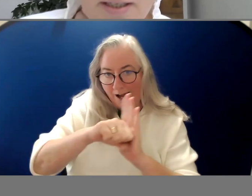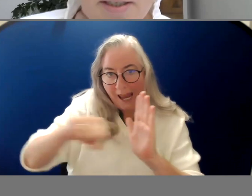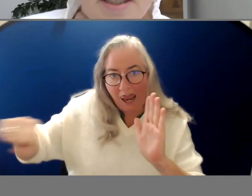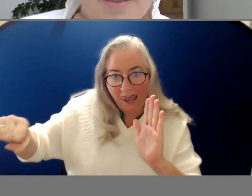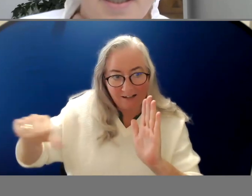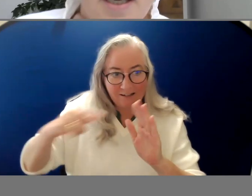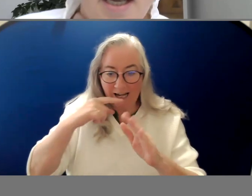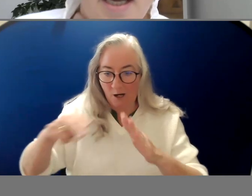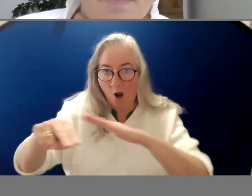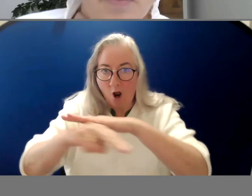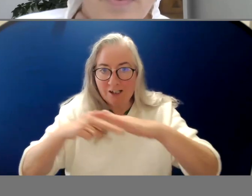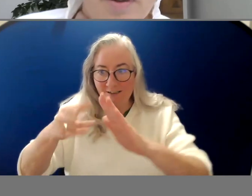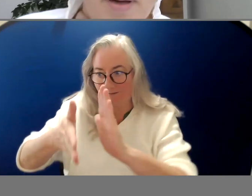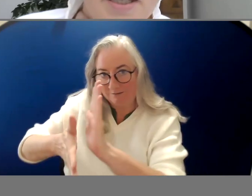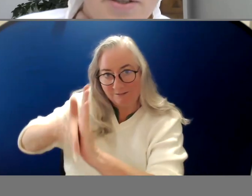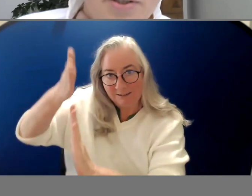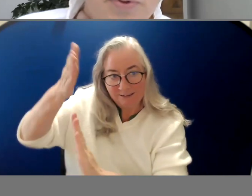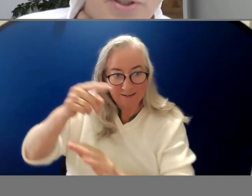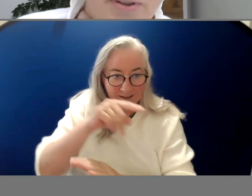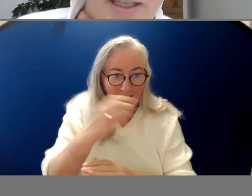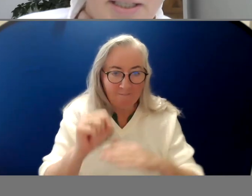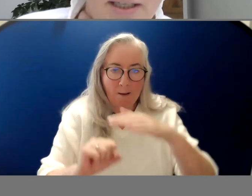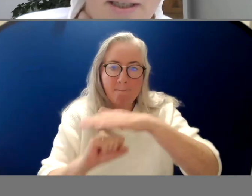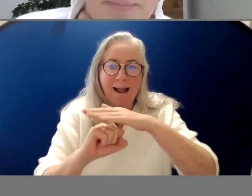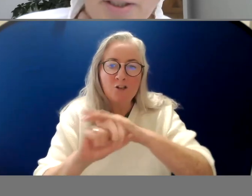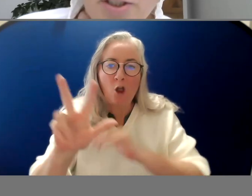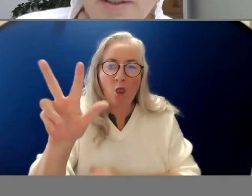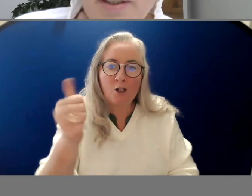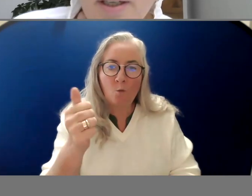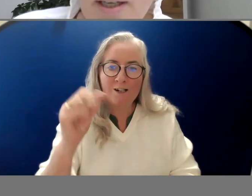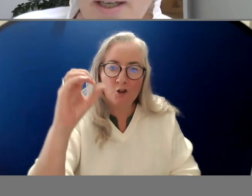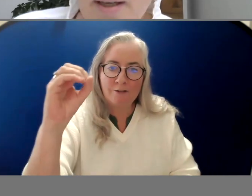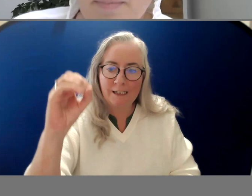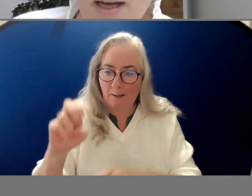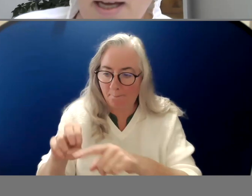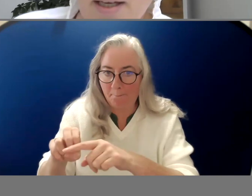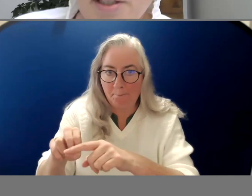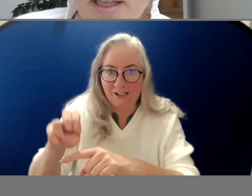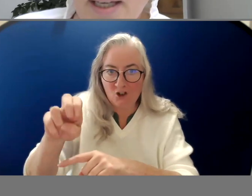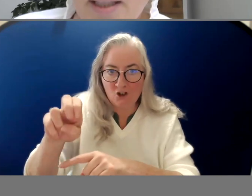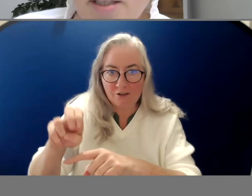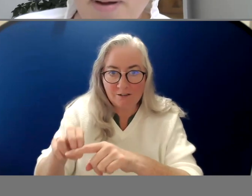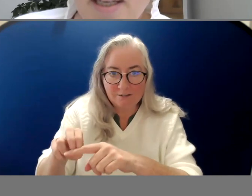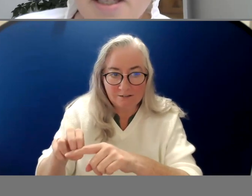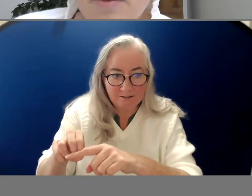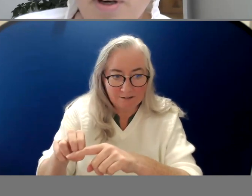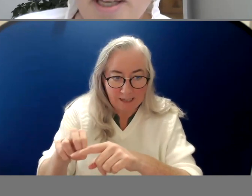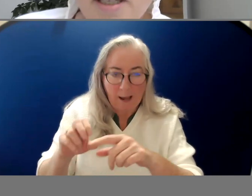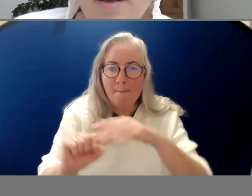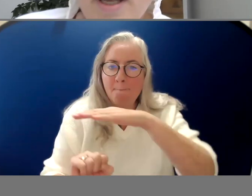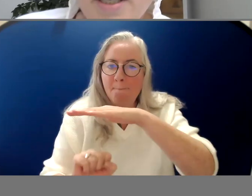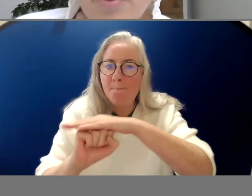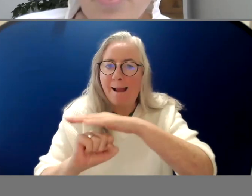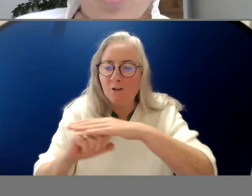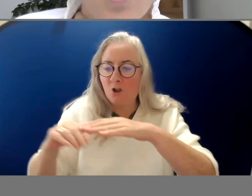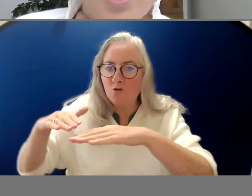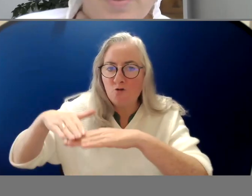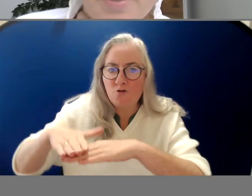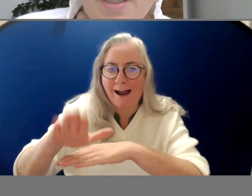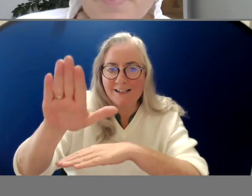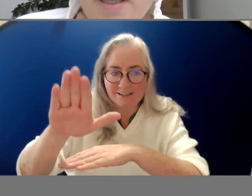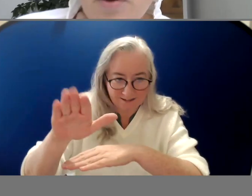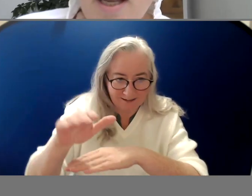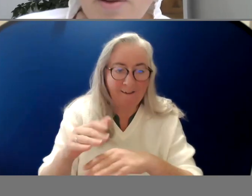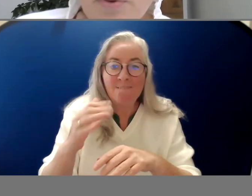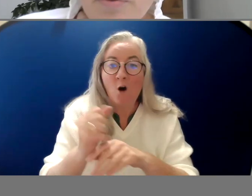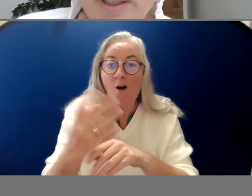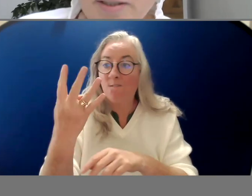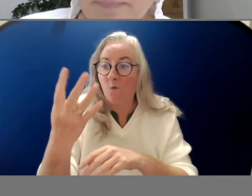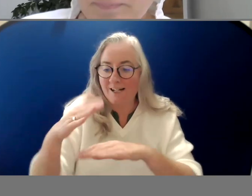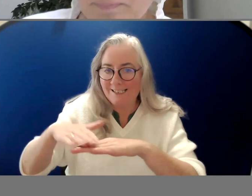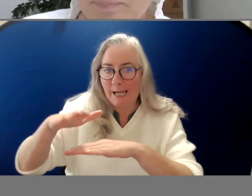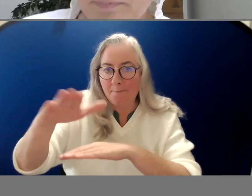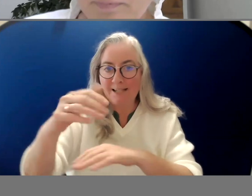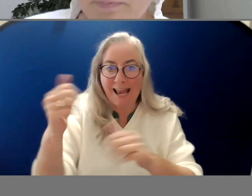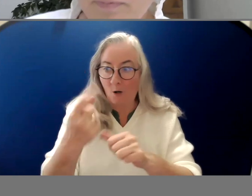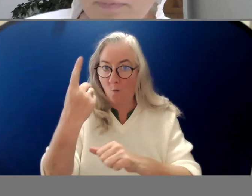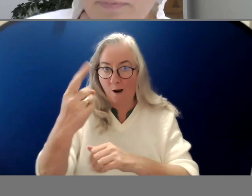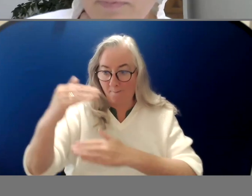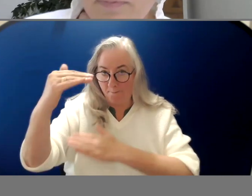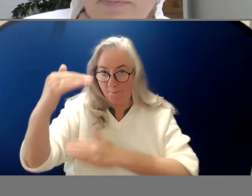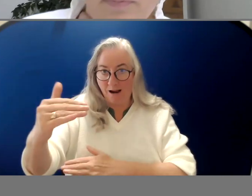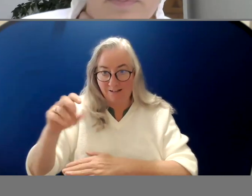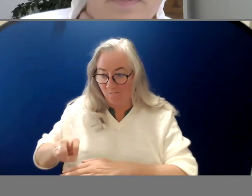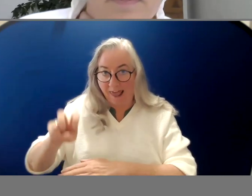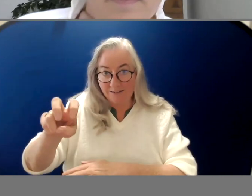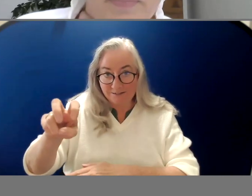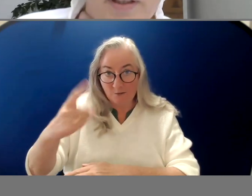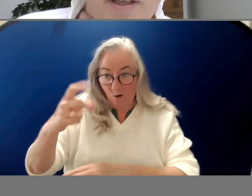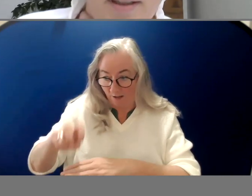stairs we've got a Max 31° pitch and again there's a Max rise of 1800 or 12 steps in any one flight